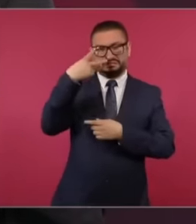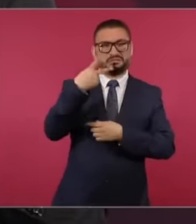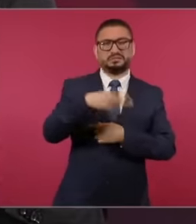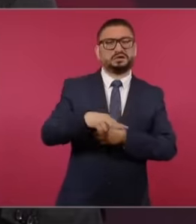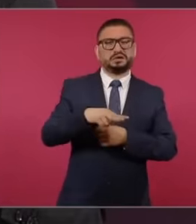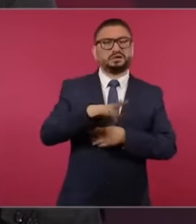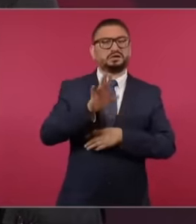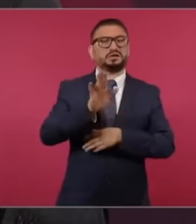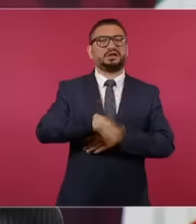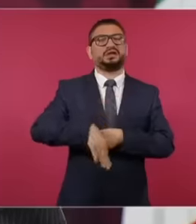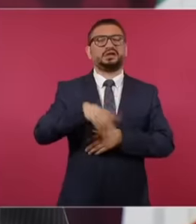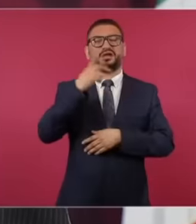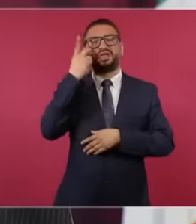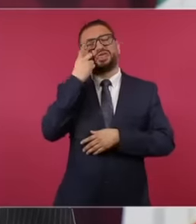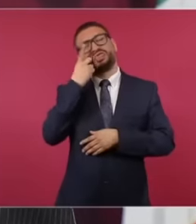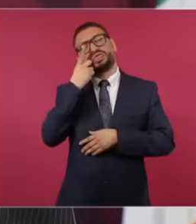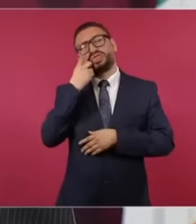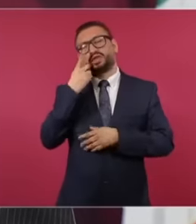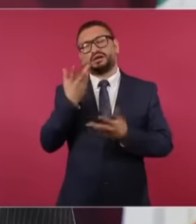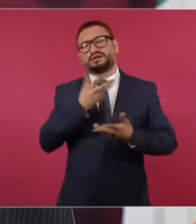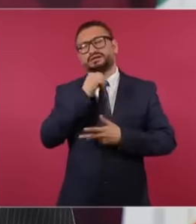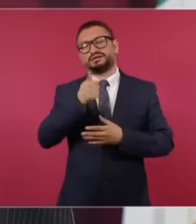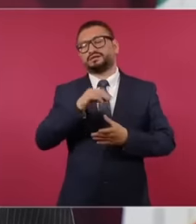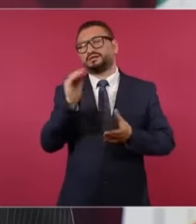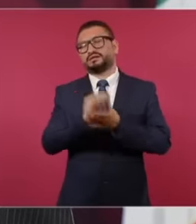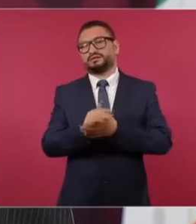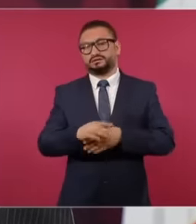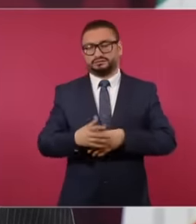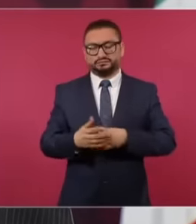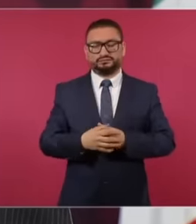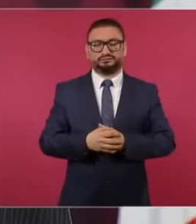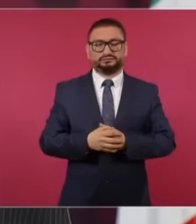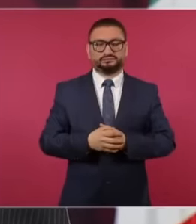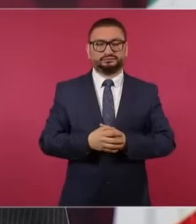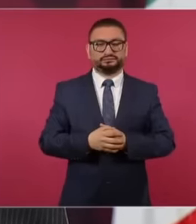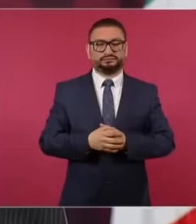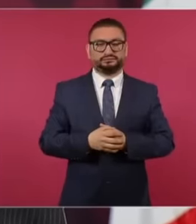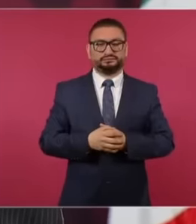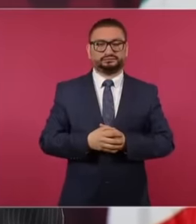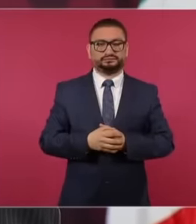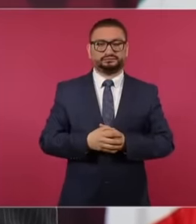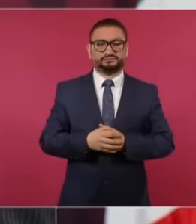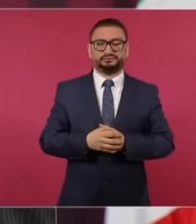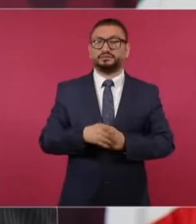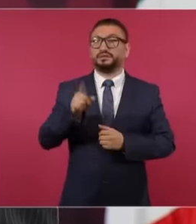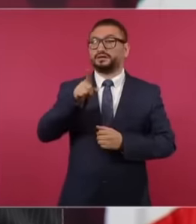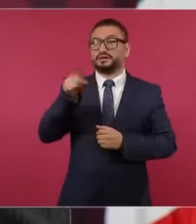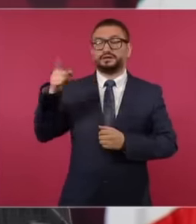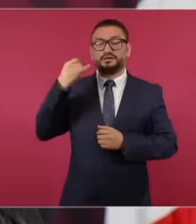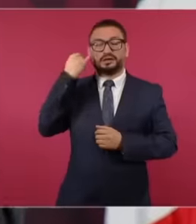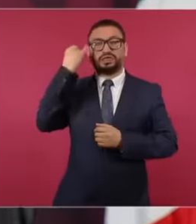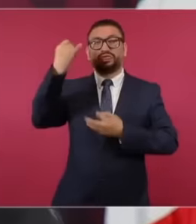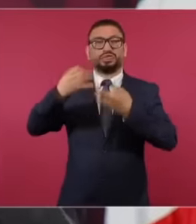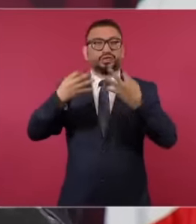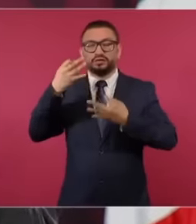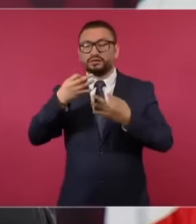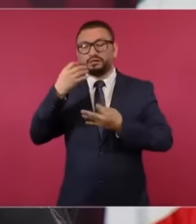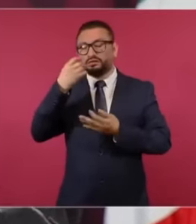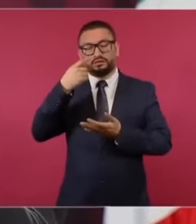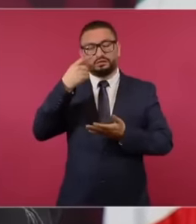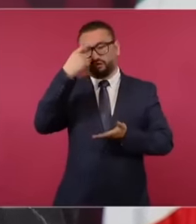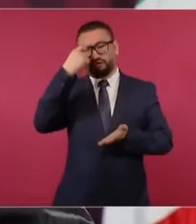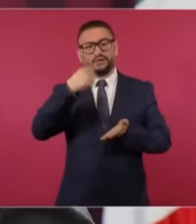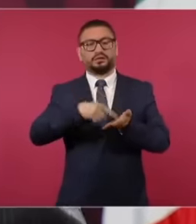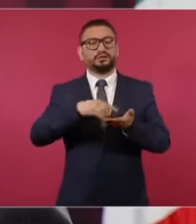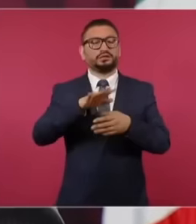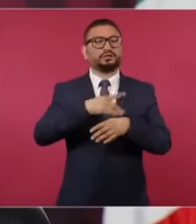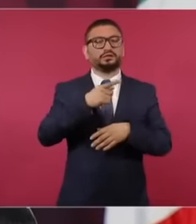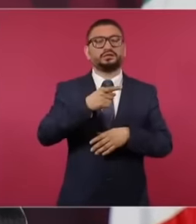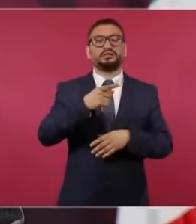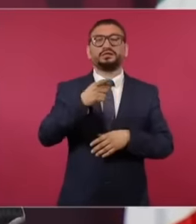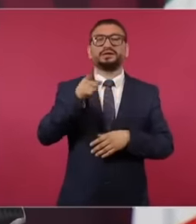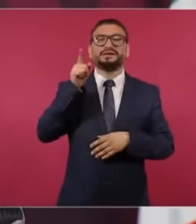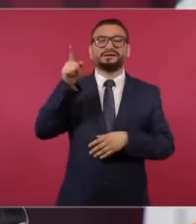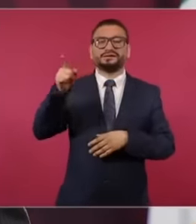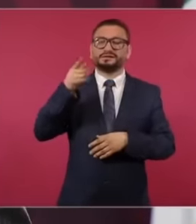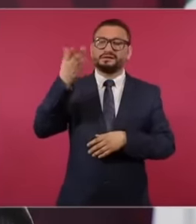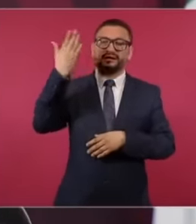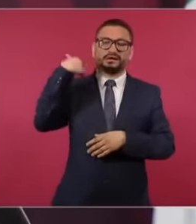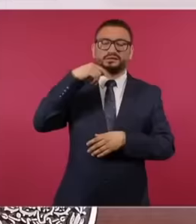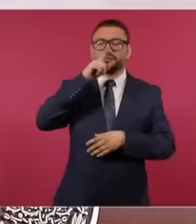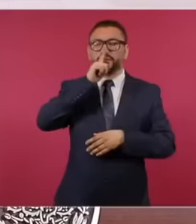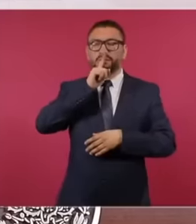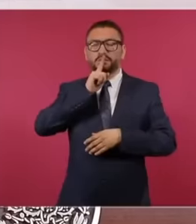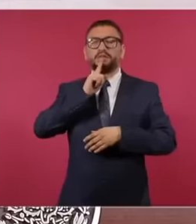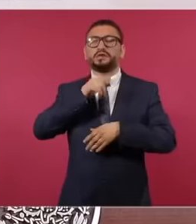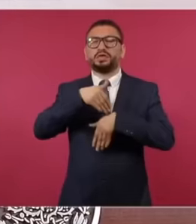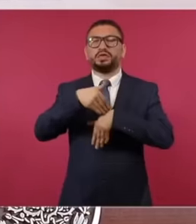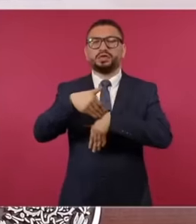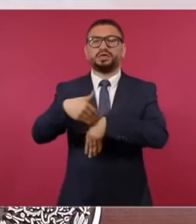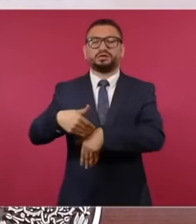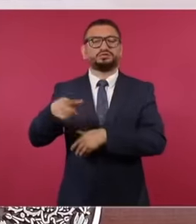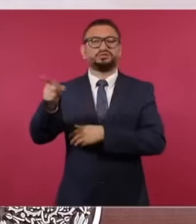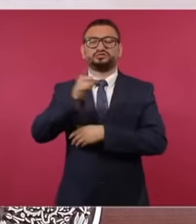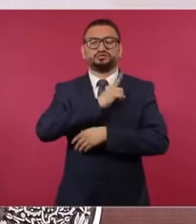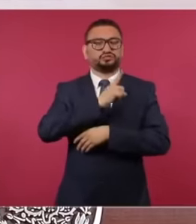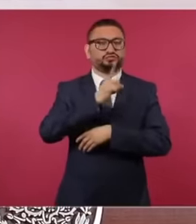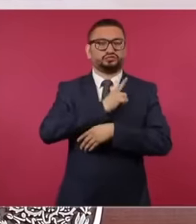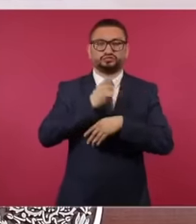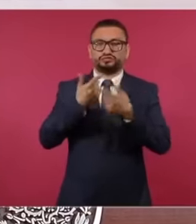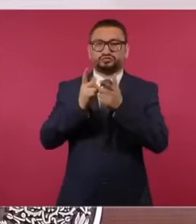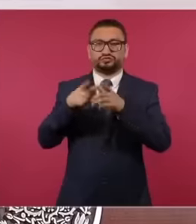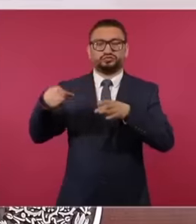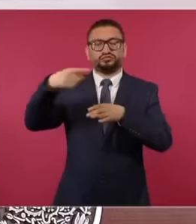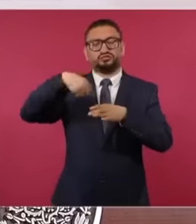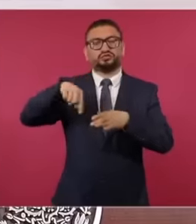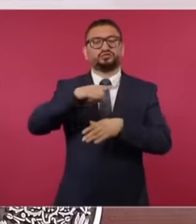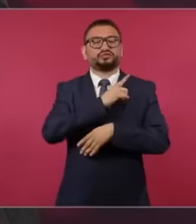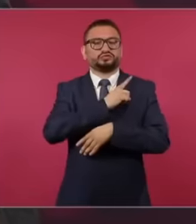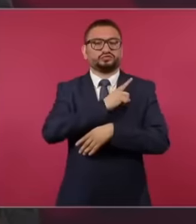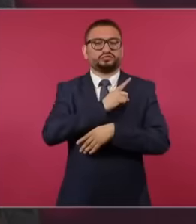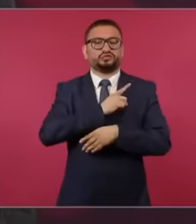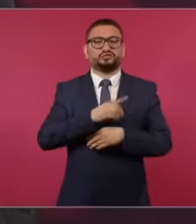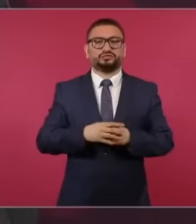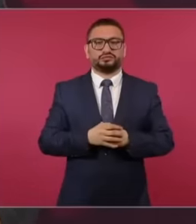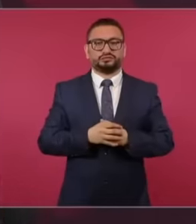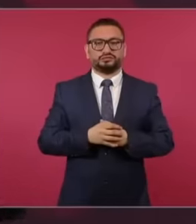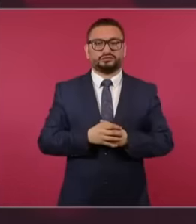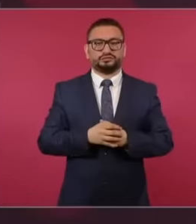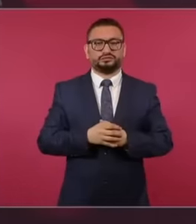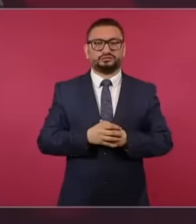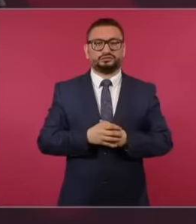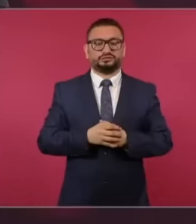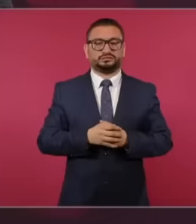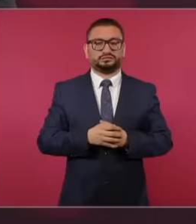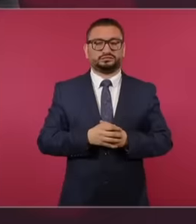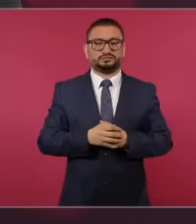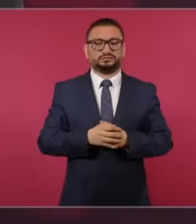asleep, they never imagined and they believed the lies, they fell into self-deception, not from